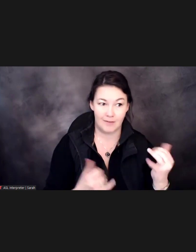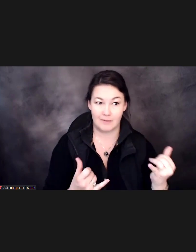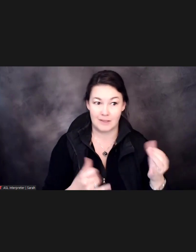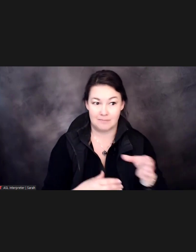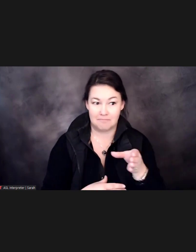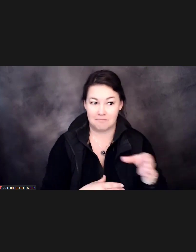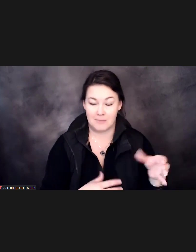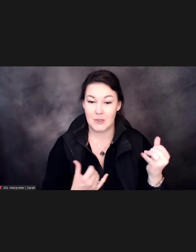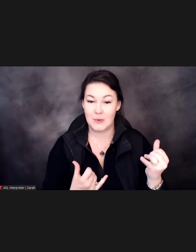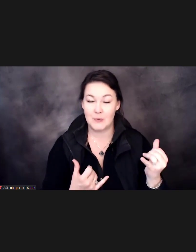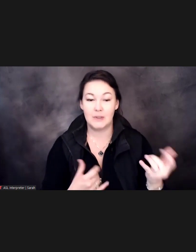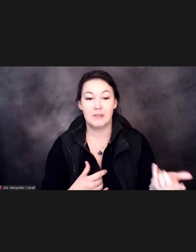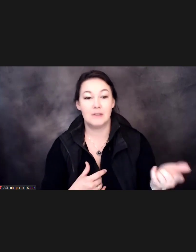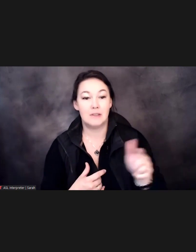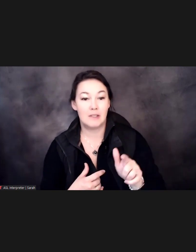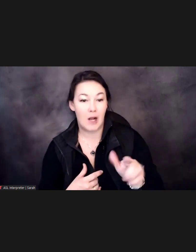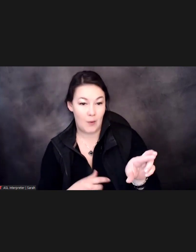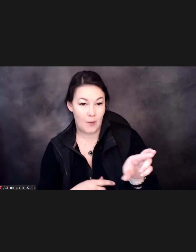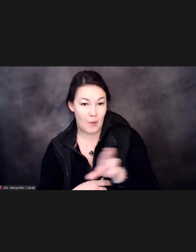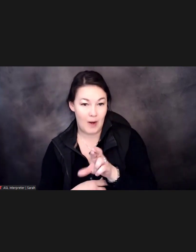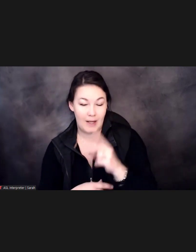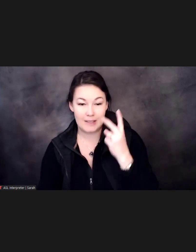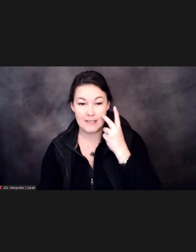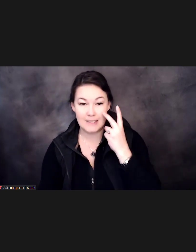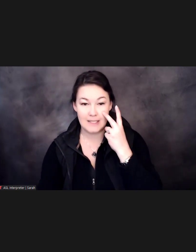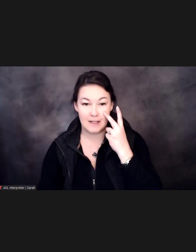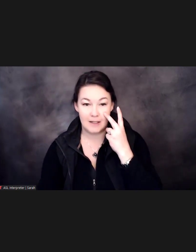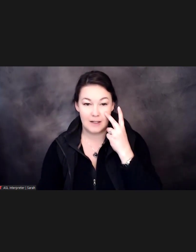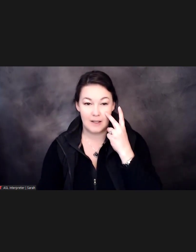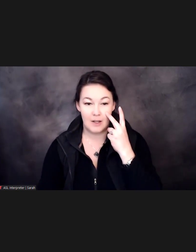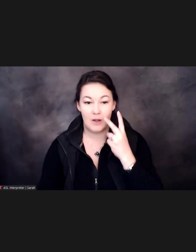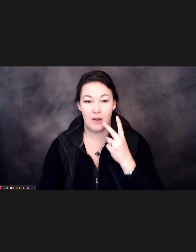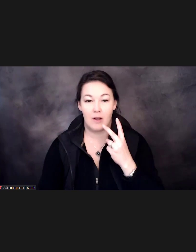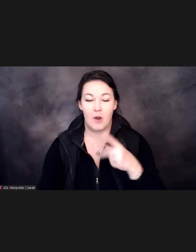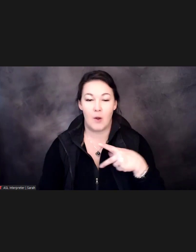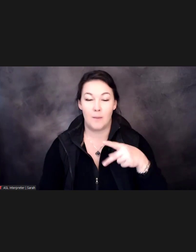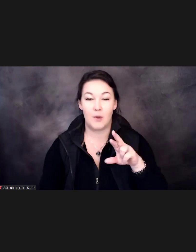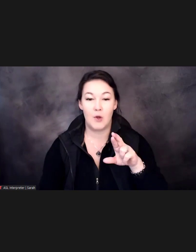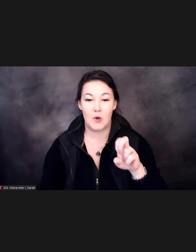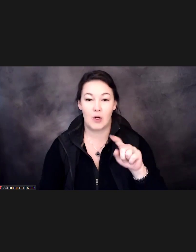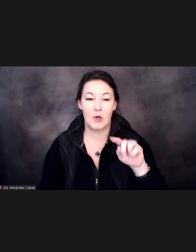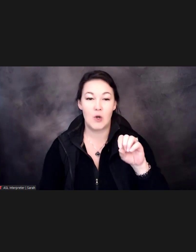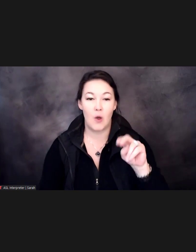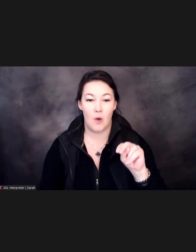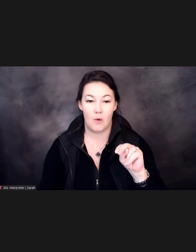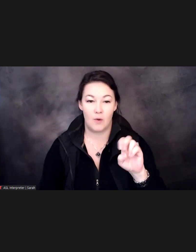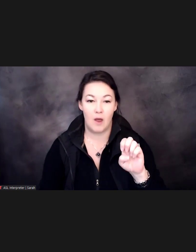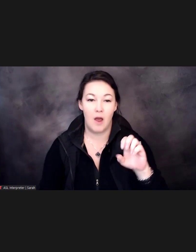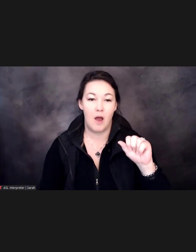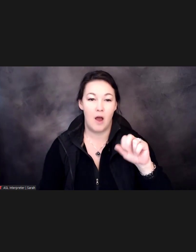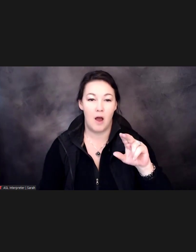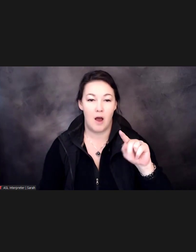Now, on the right-hand side, you'll see the procedure called pure tone audiometry hearing screening, and that's historically